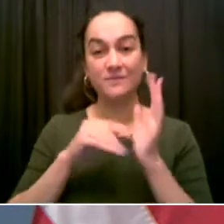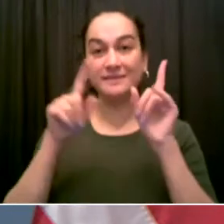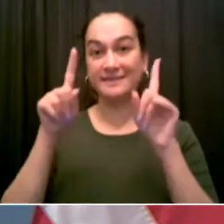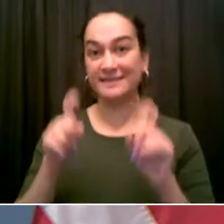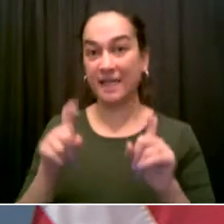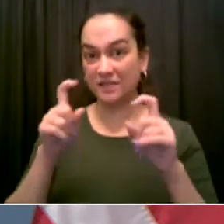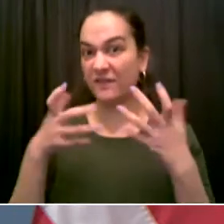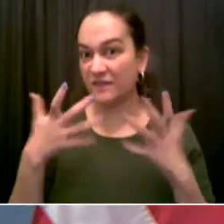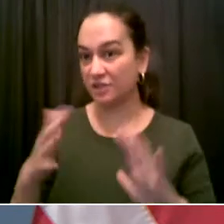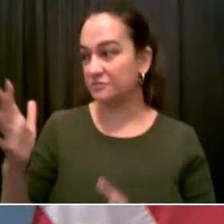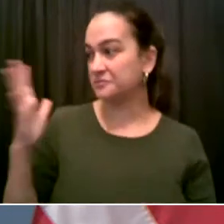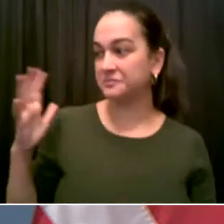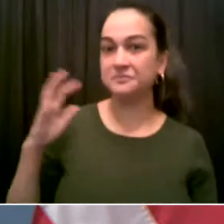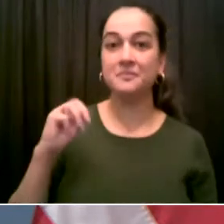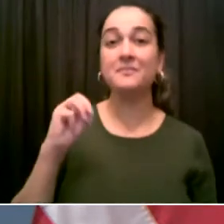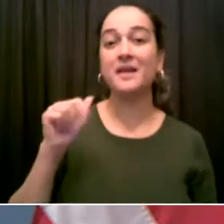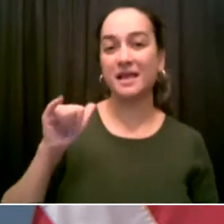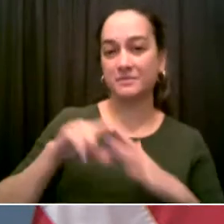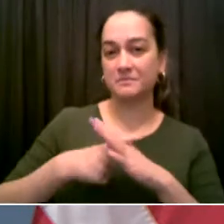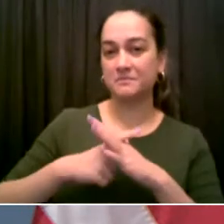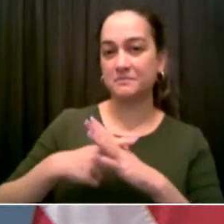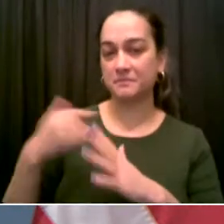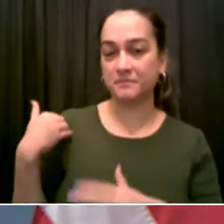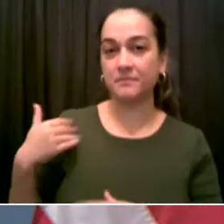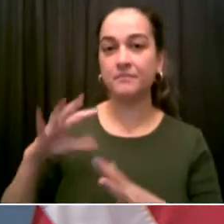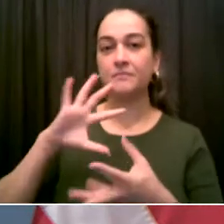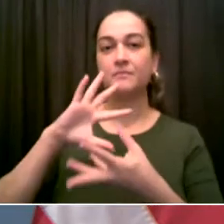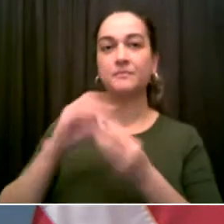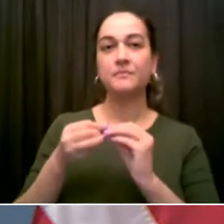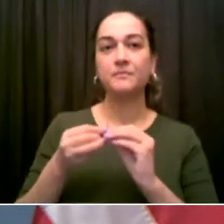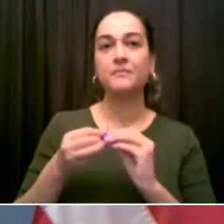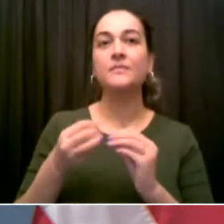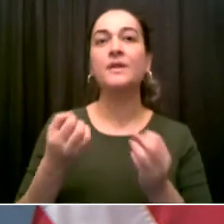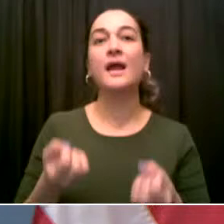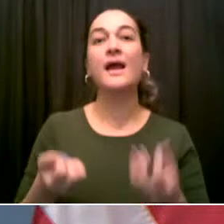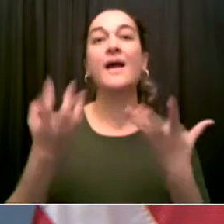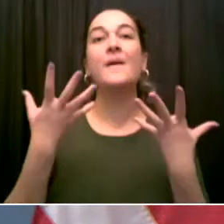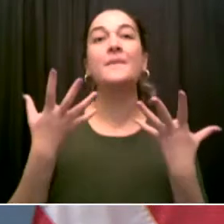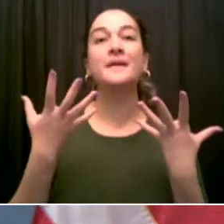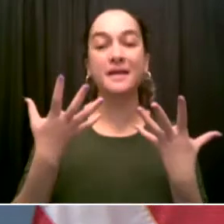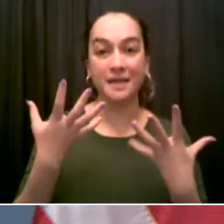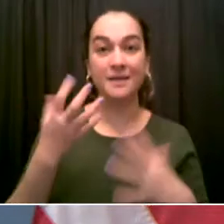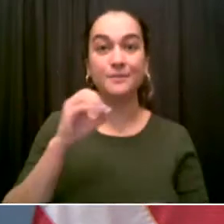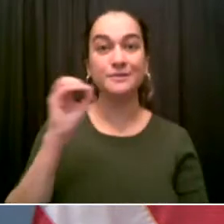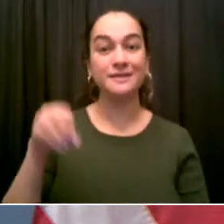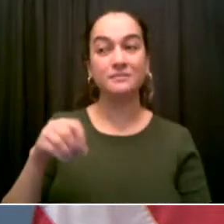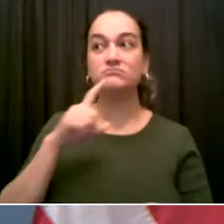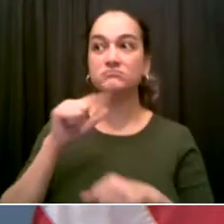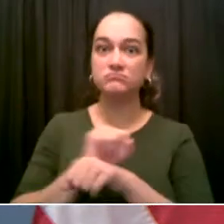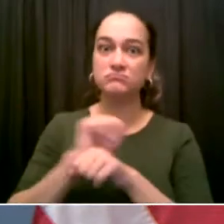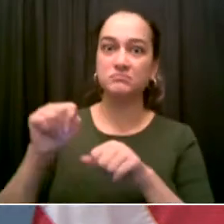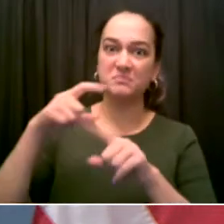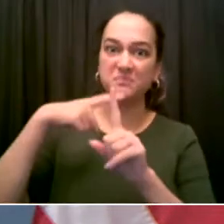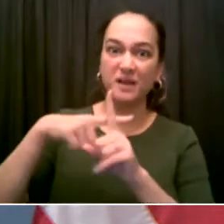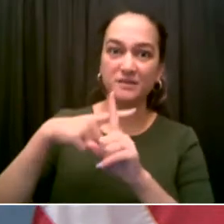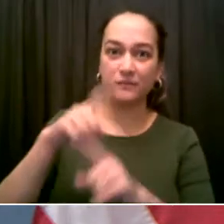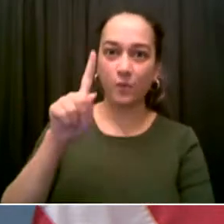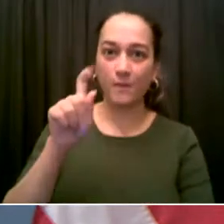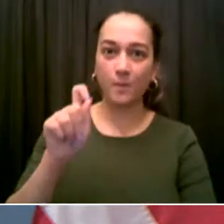SUBWAYS. WE HAVE ADMINISTERED 7980 TESTS. WE CURRENTLY